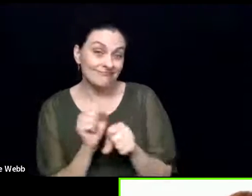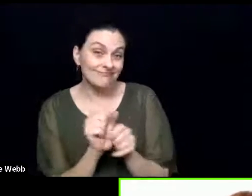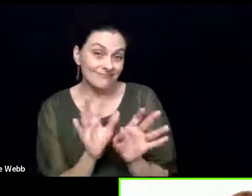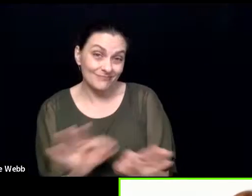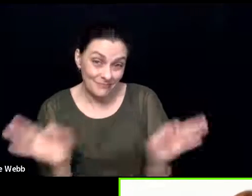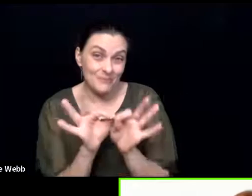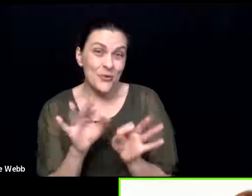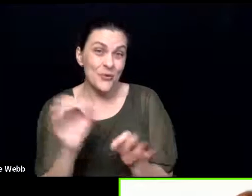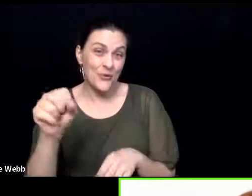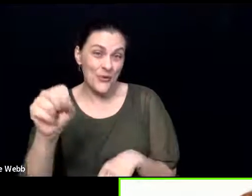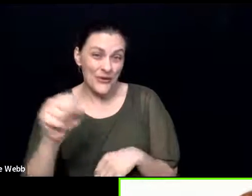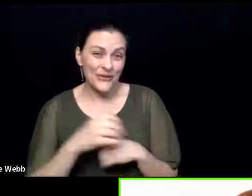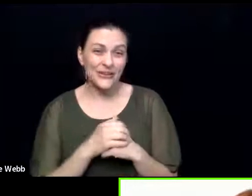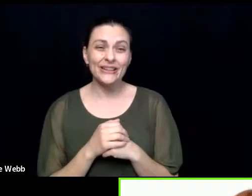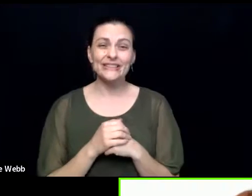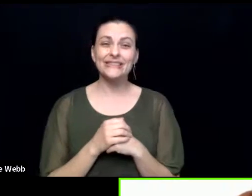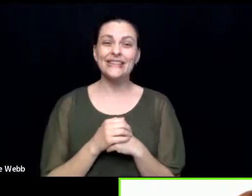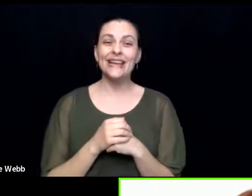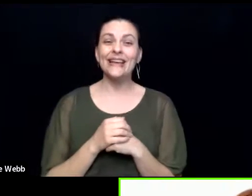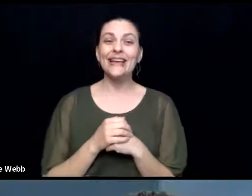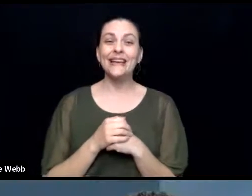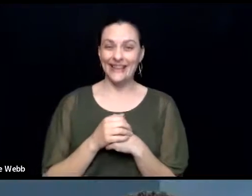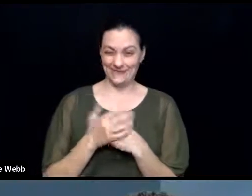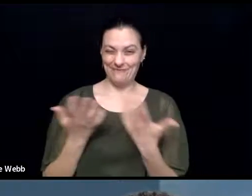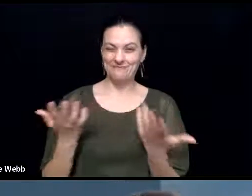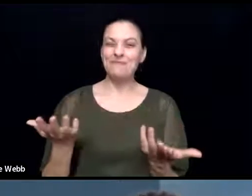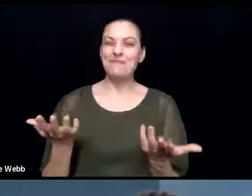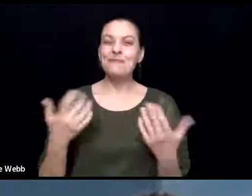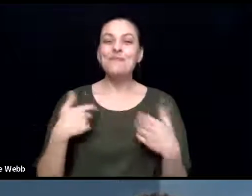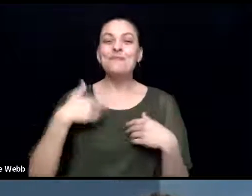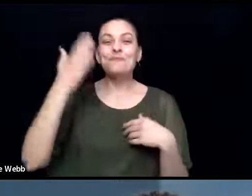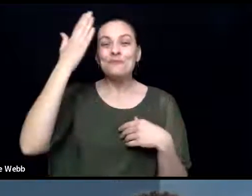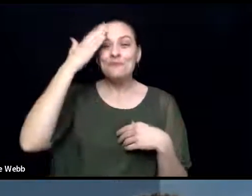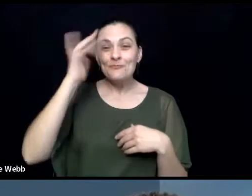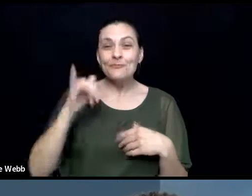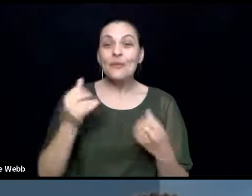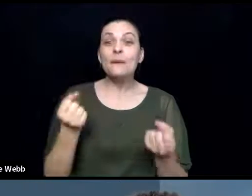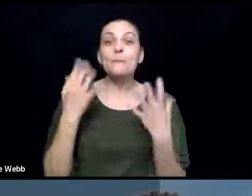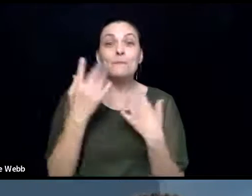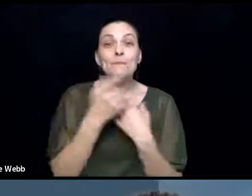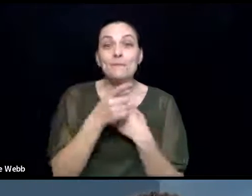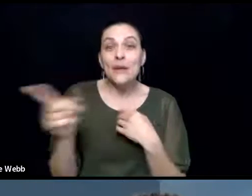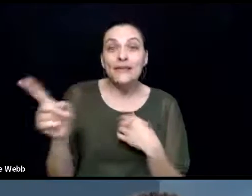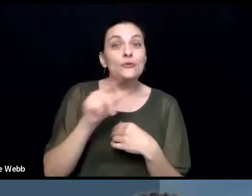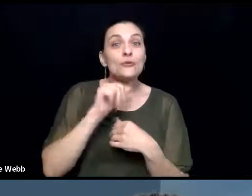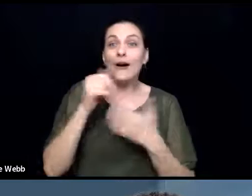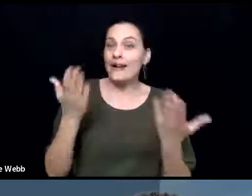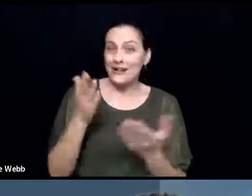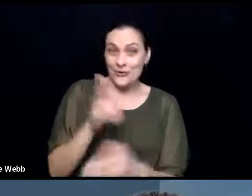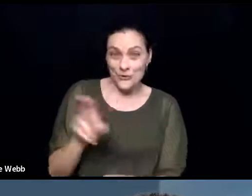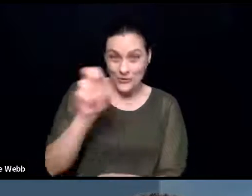I know that you -- so a lot of folks are tuning into the show from outside the U.S. and there is